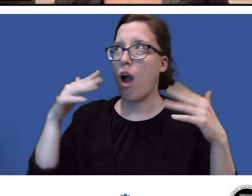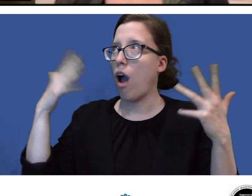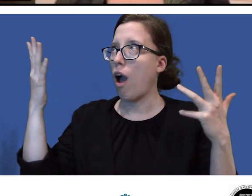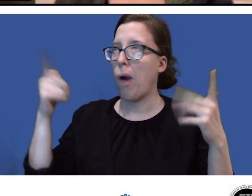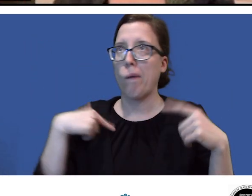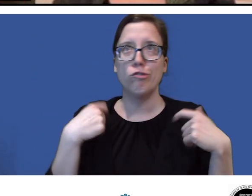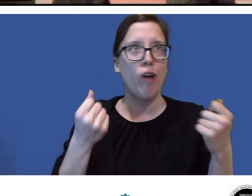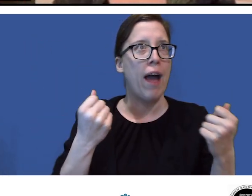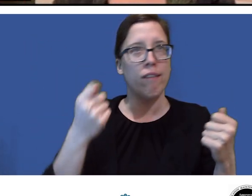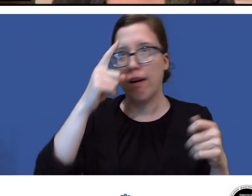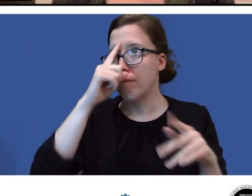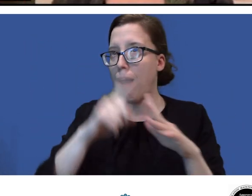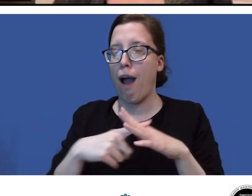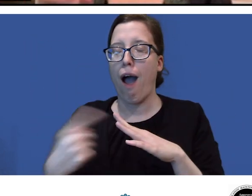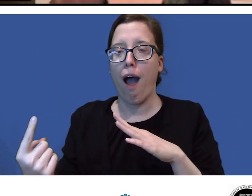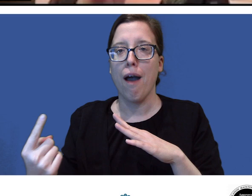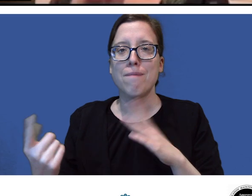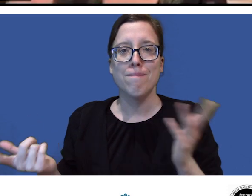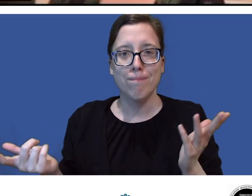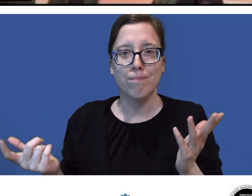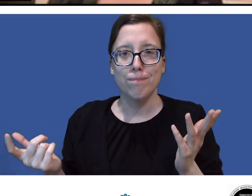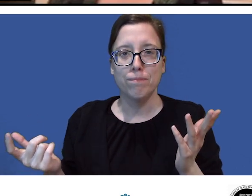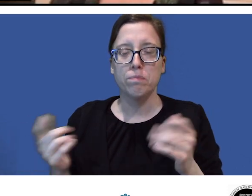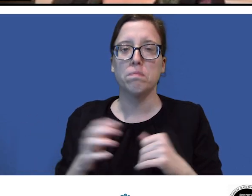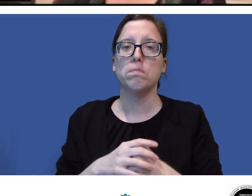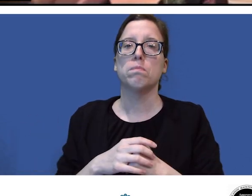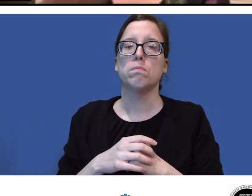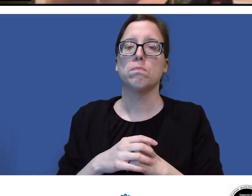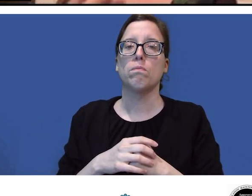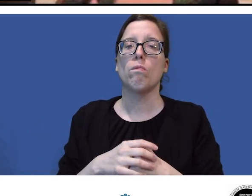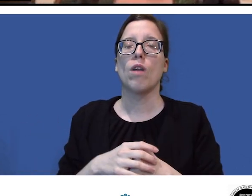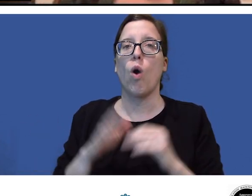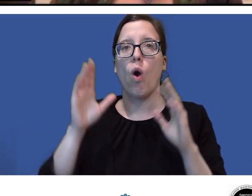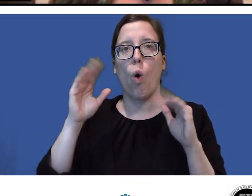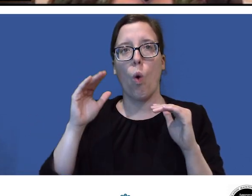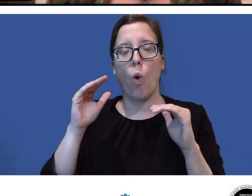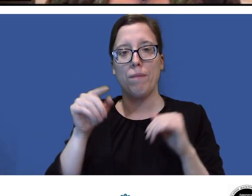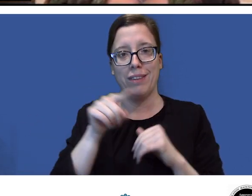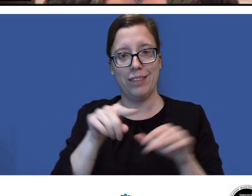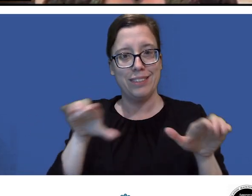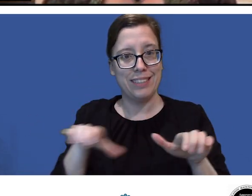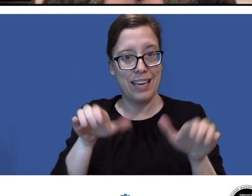So, I hope that–it's nothing fancy. You don't have to turn in this action plan to Holly,